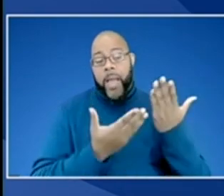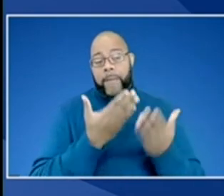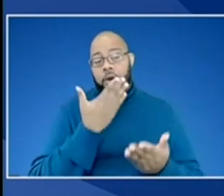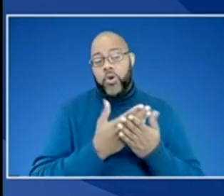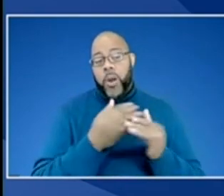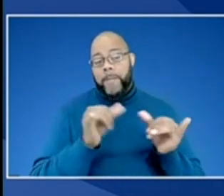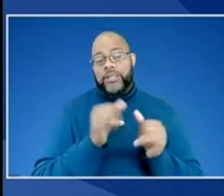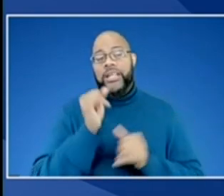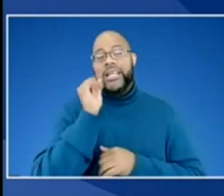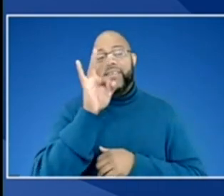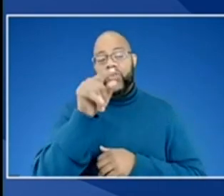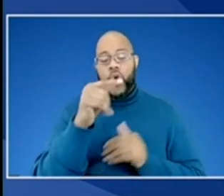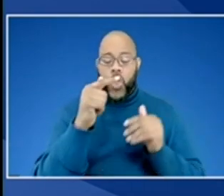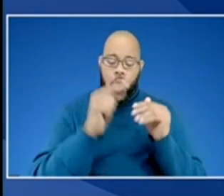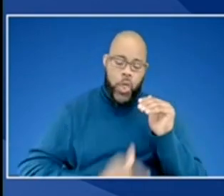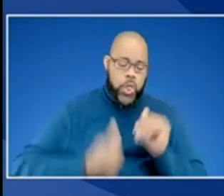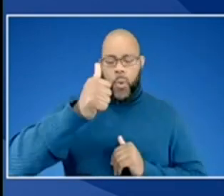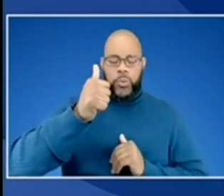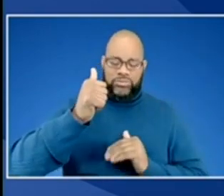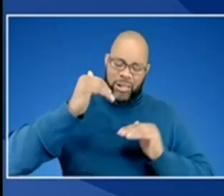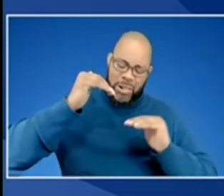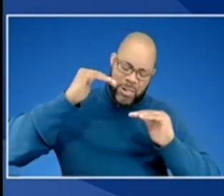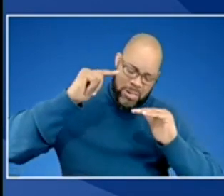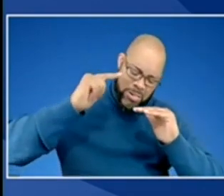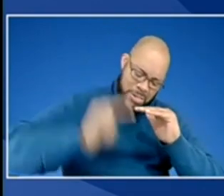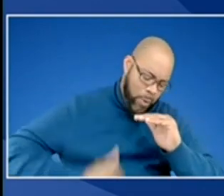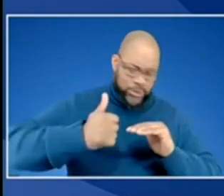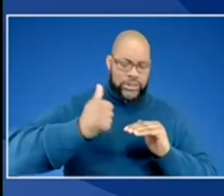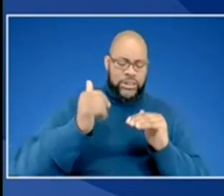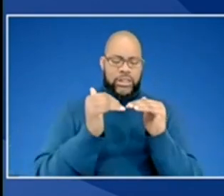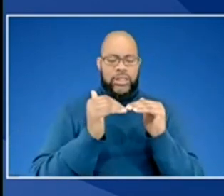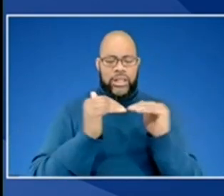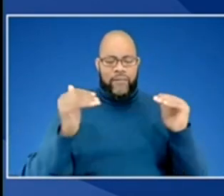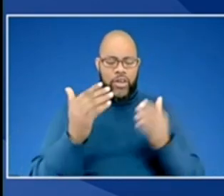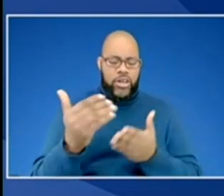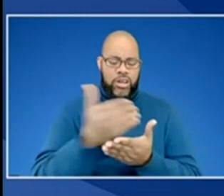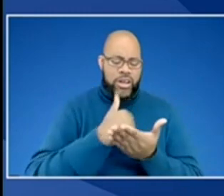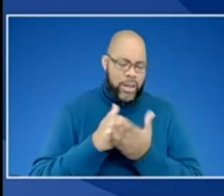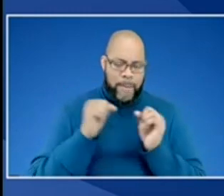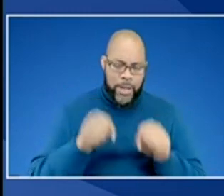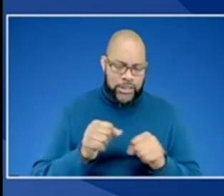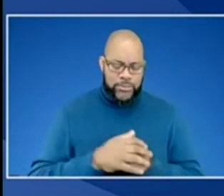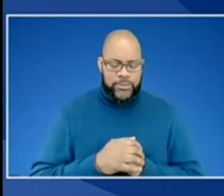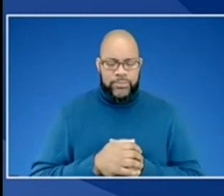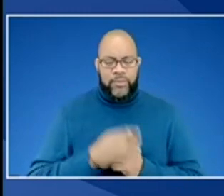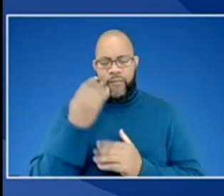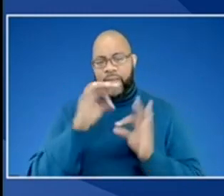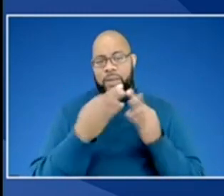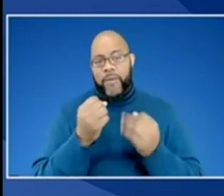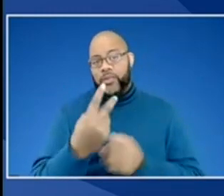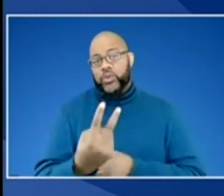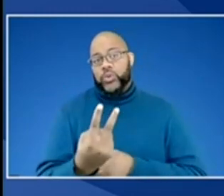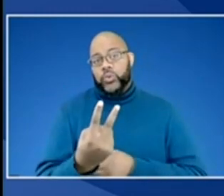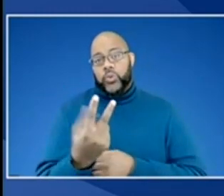at the lowest, lowest, lowest income possible, say, for a family of 2, 3 or 4.